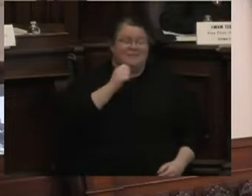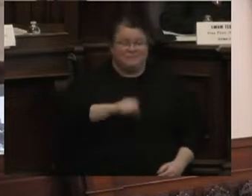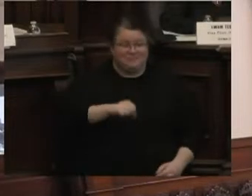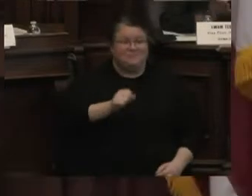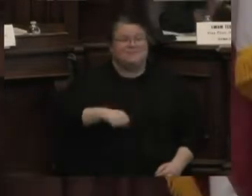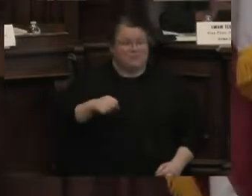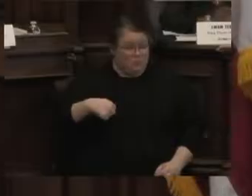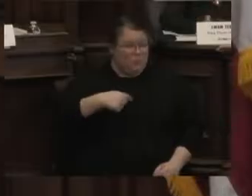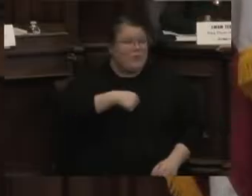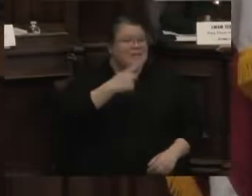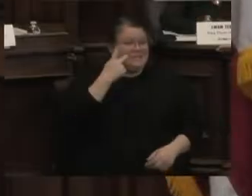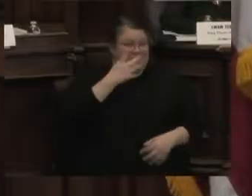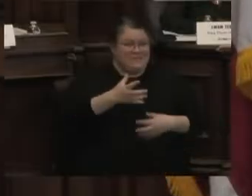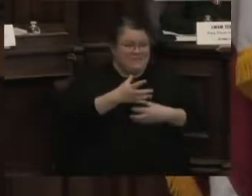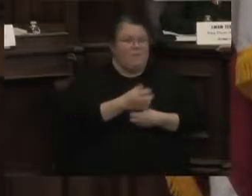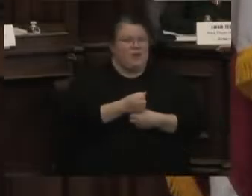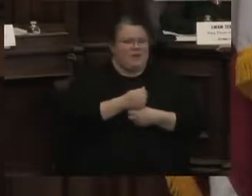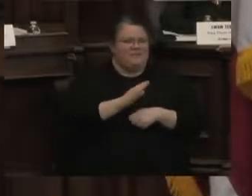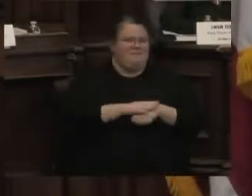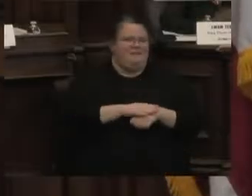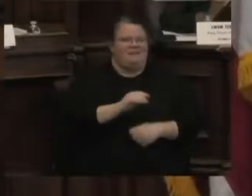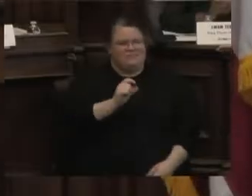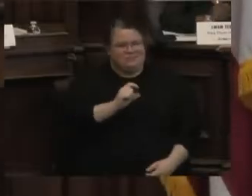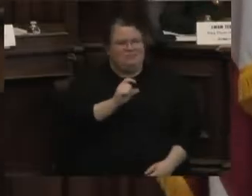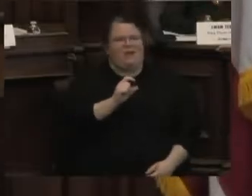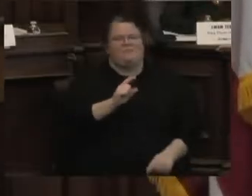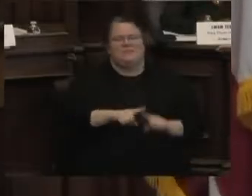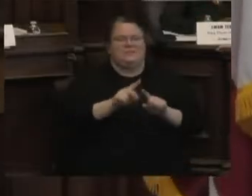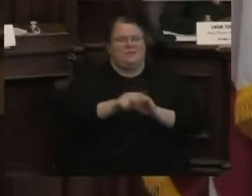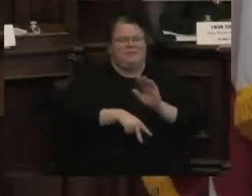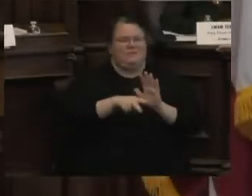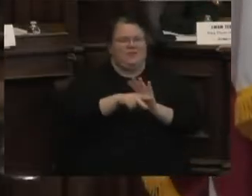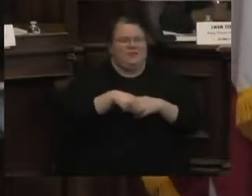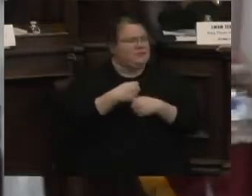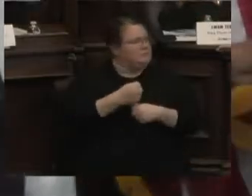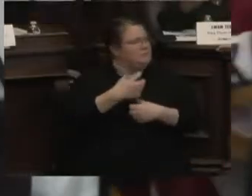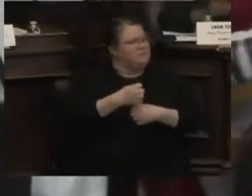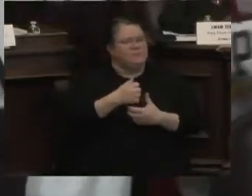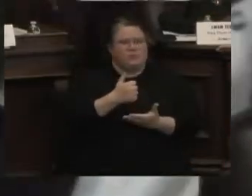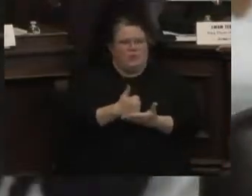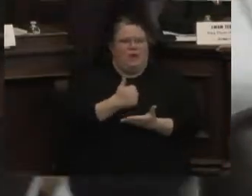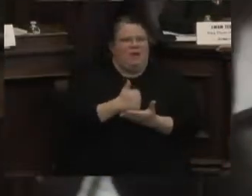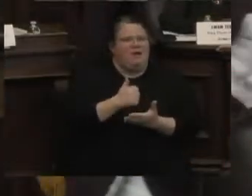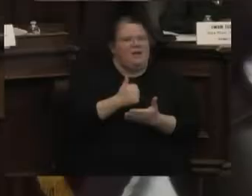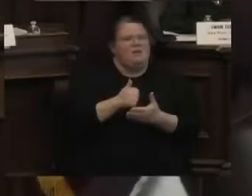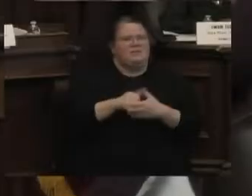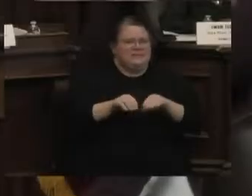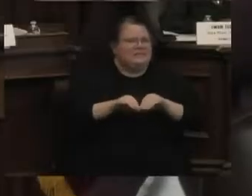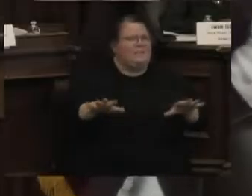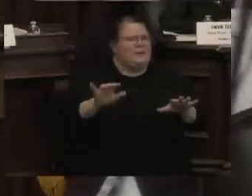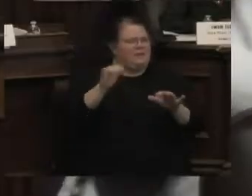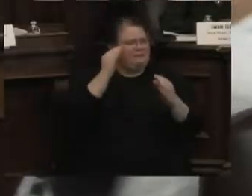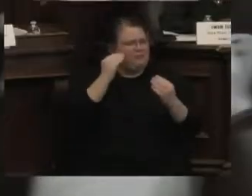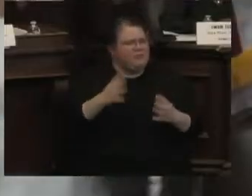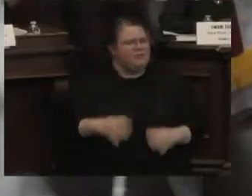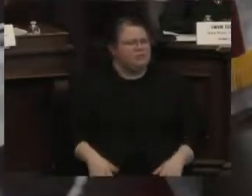doing her thing. Yeah. And I also like to plug that. We do see a summary of these board